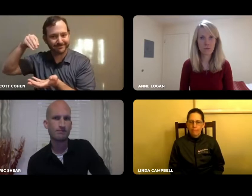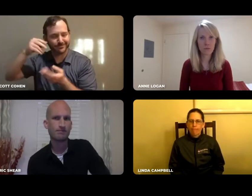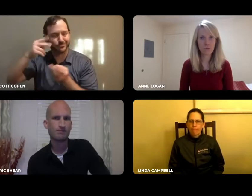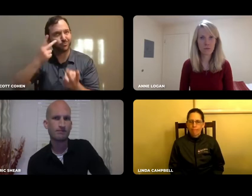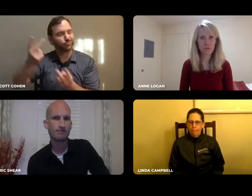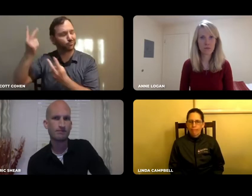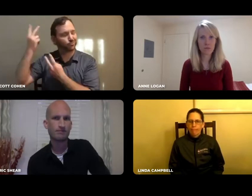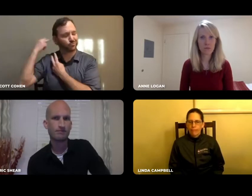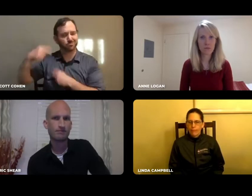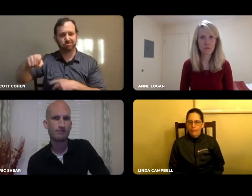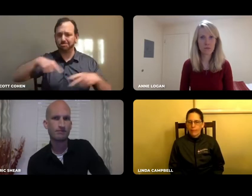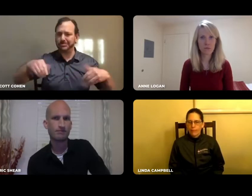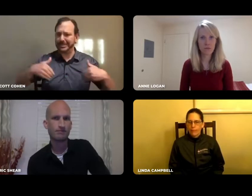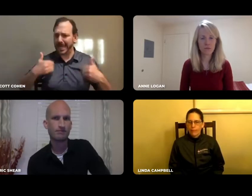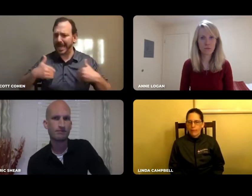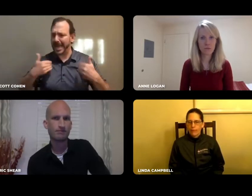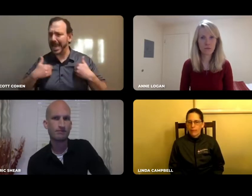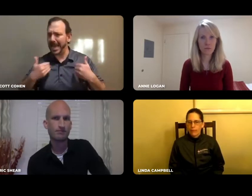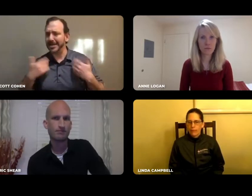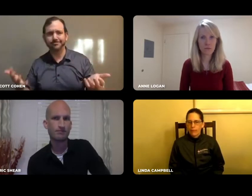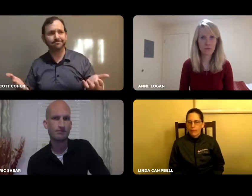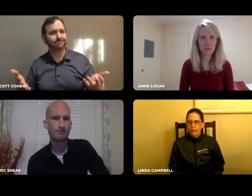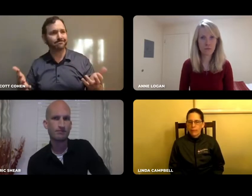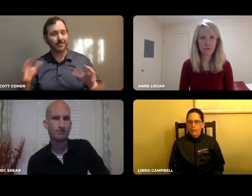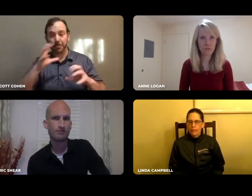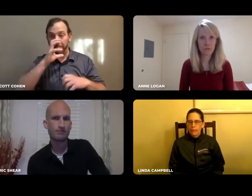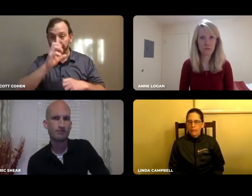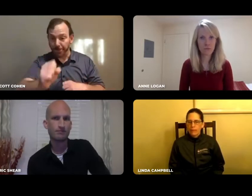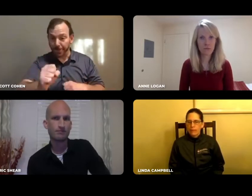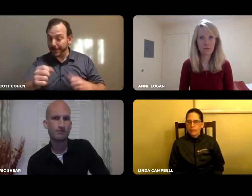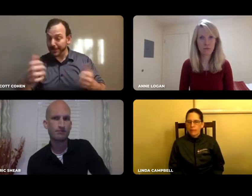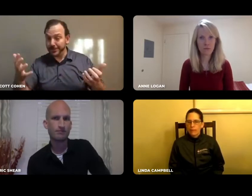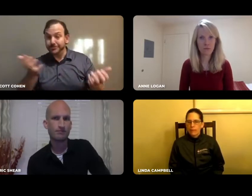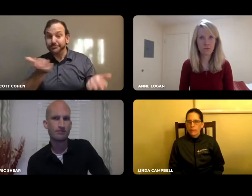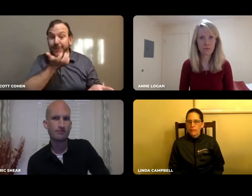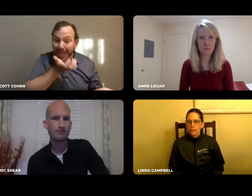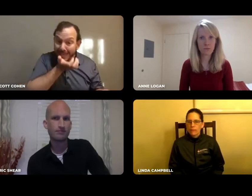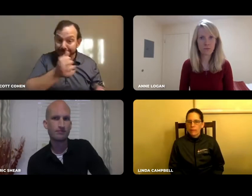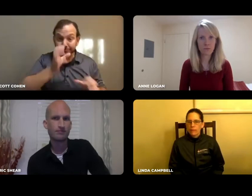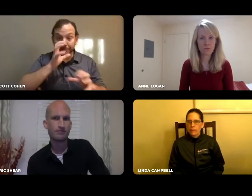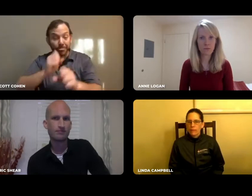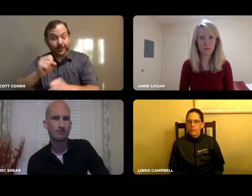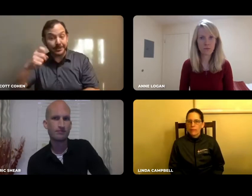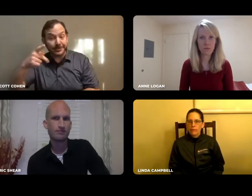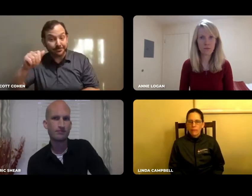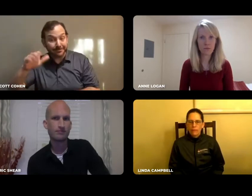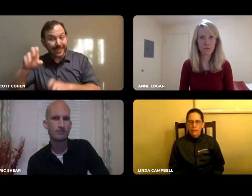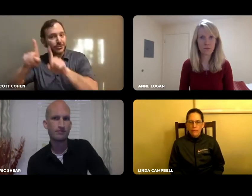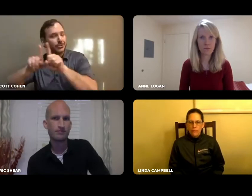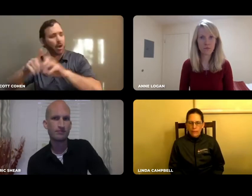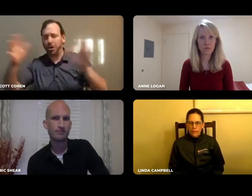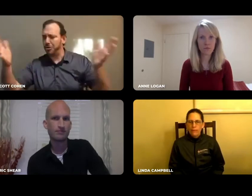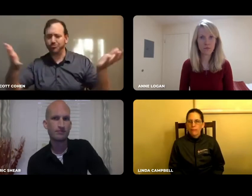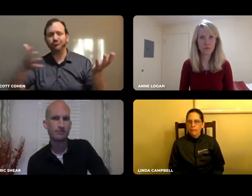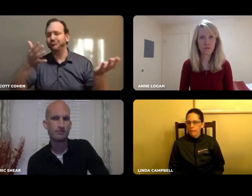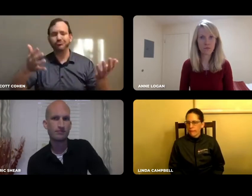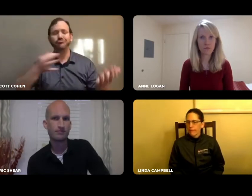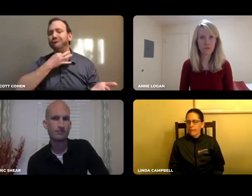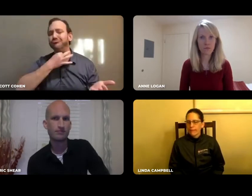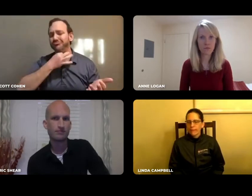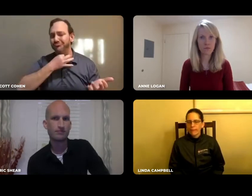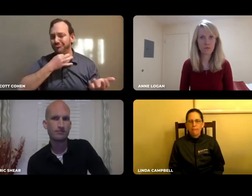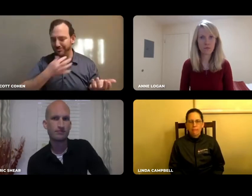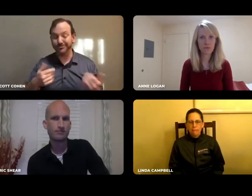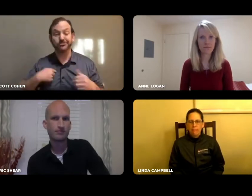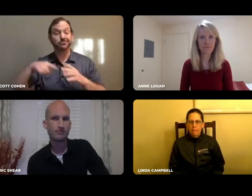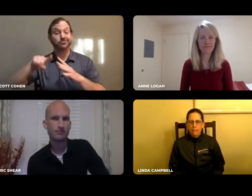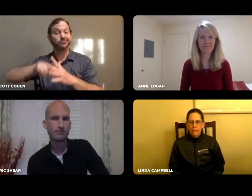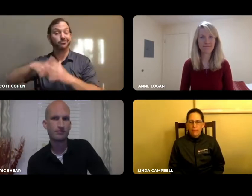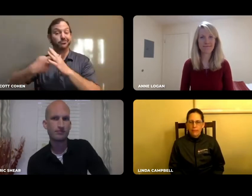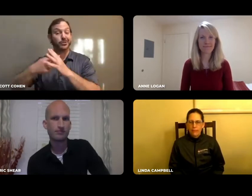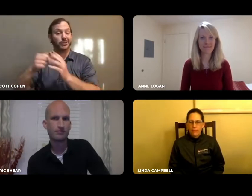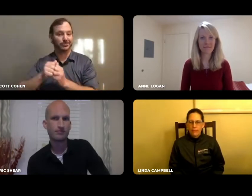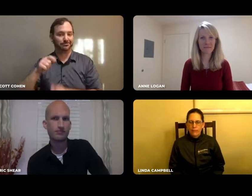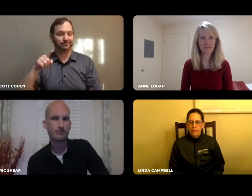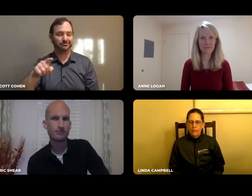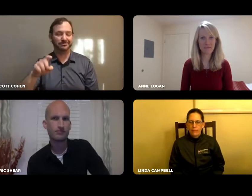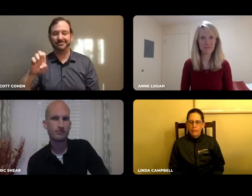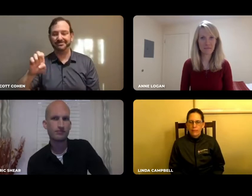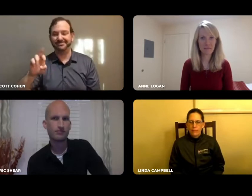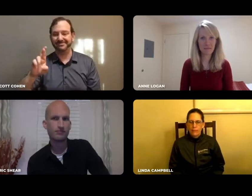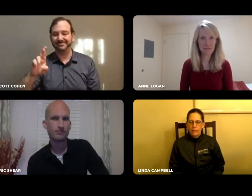Did you like grass, stars when you were young? I'm curious!